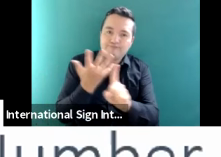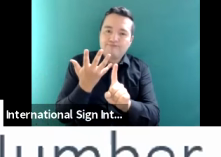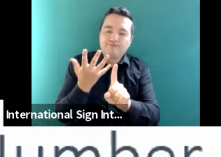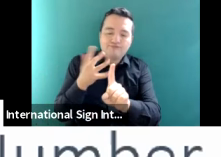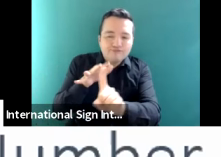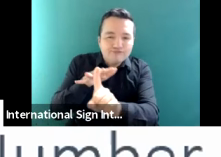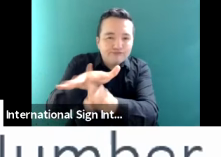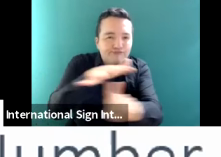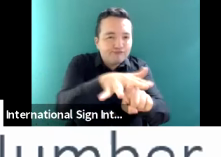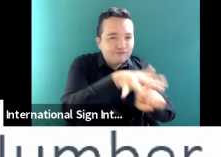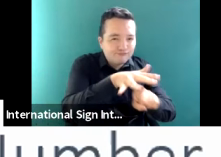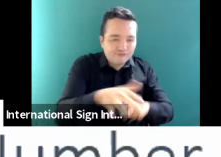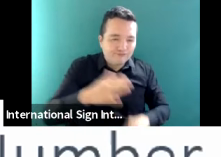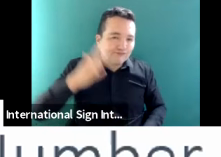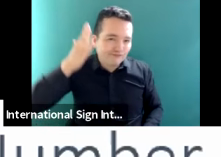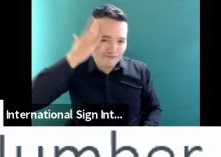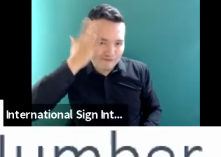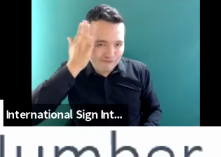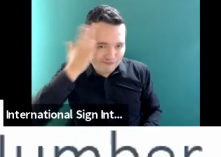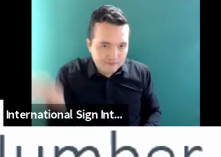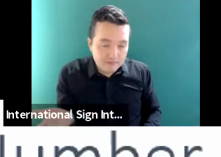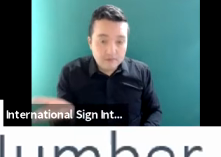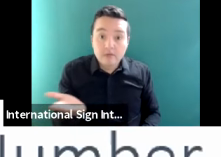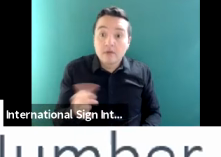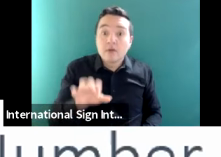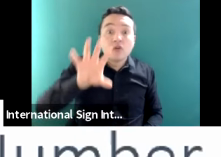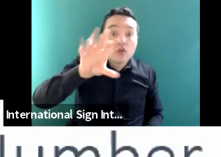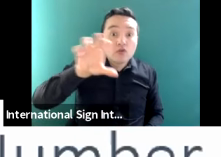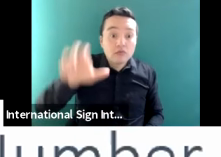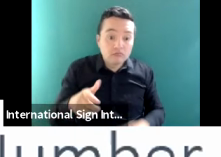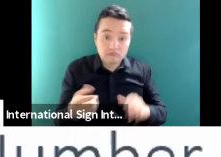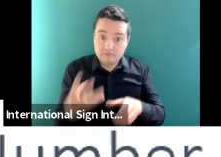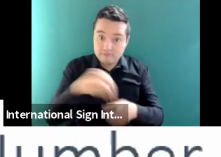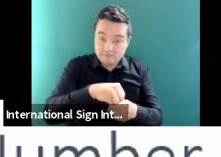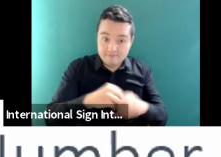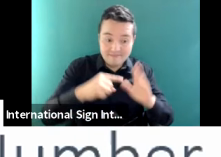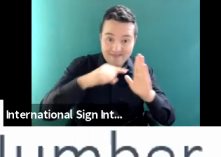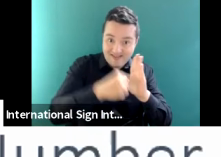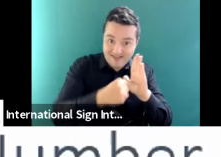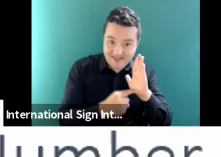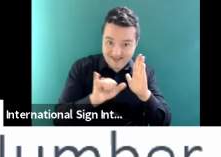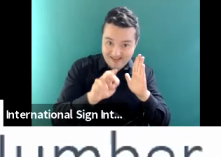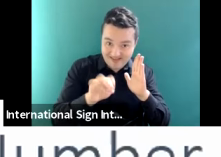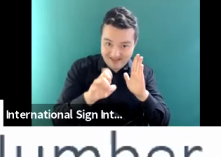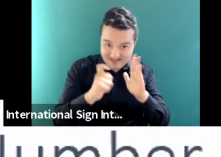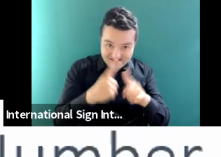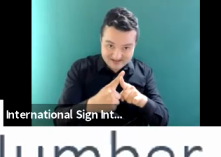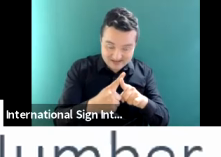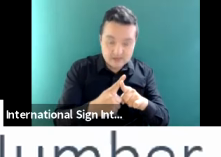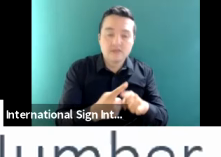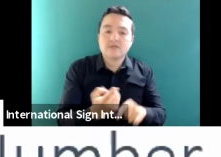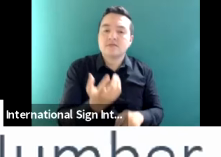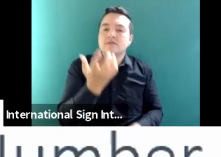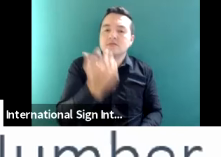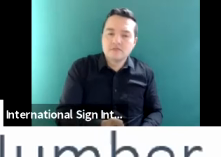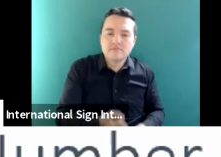What that says is that for whatever reason, ratifying the CRPD has actually had an impact.